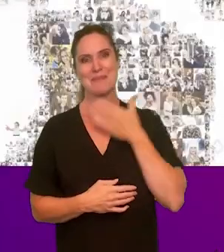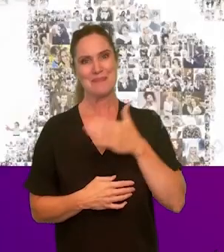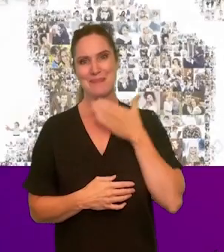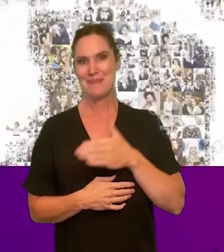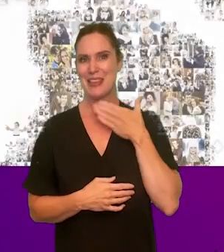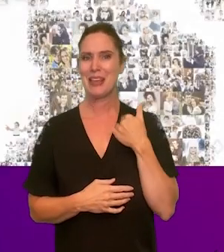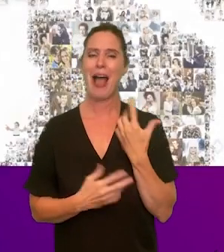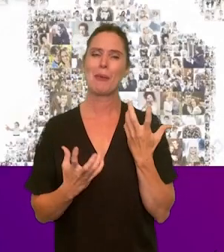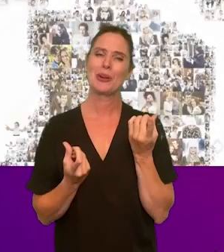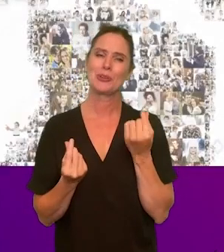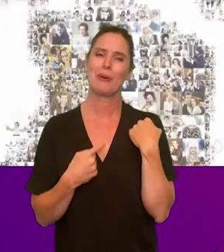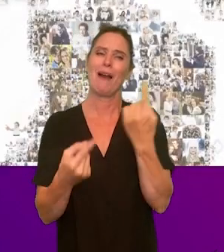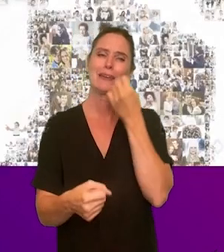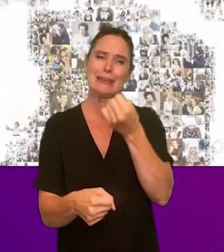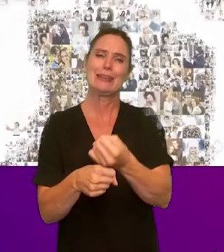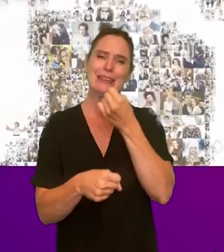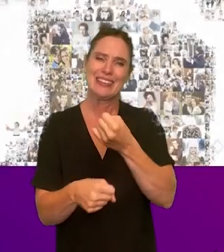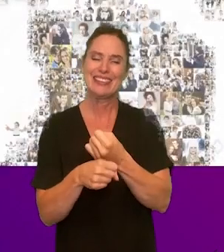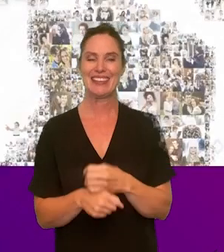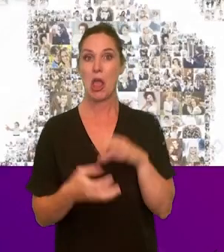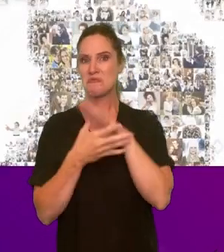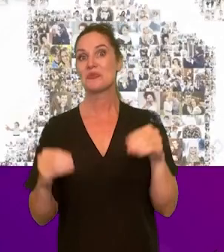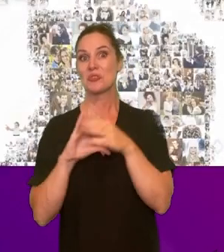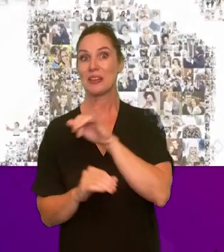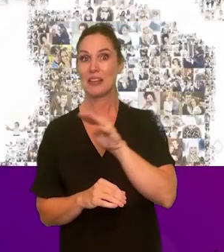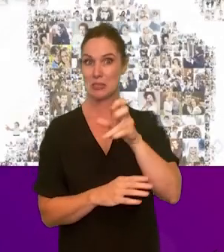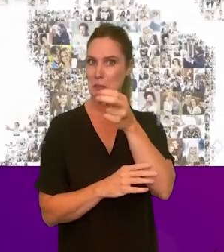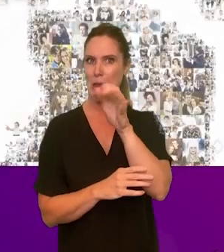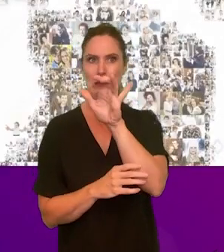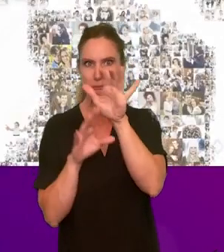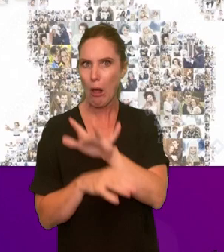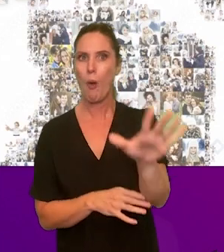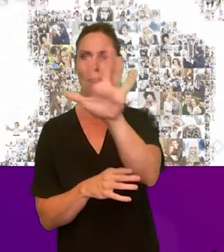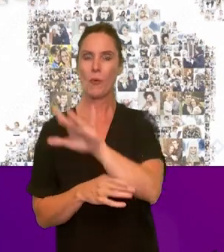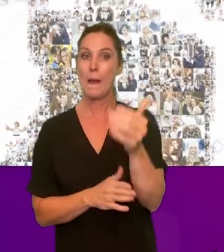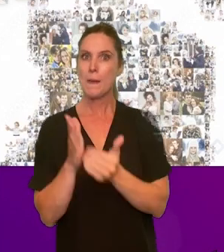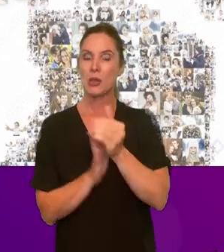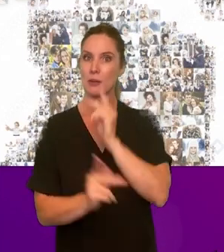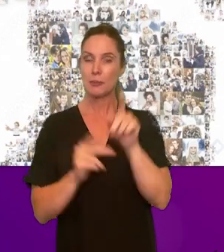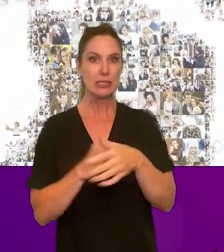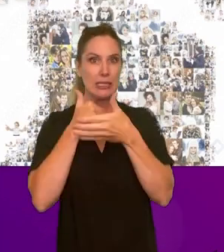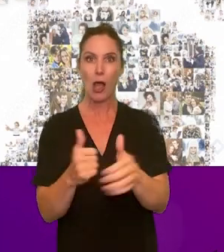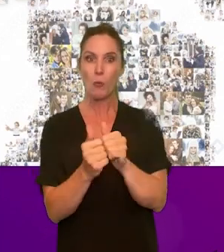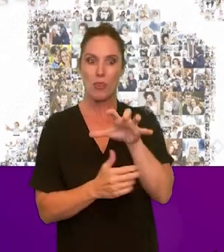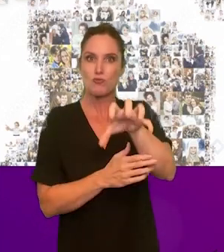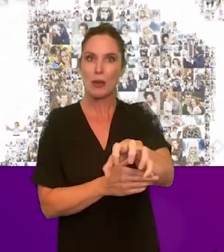Stories like Megan's are everywhere. Millions of people need help with grasping and holding and they haven't been served until now.